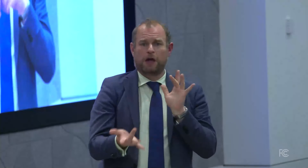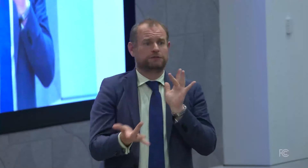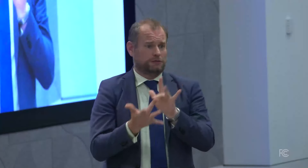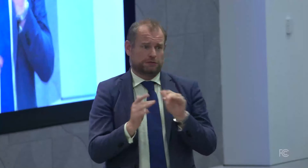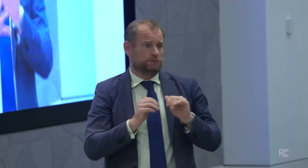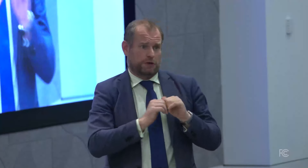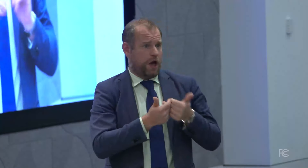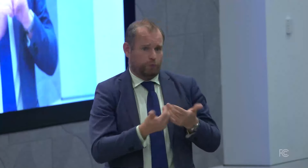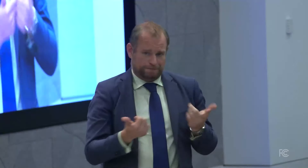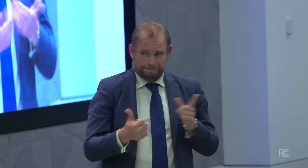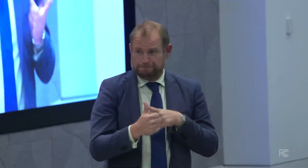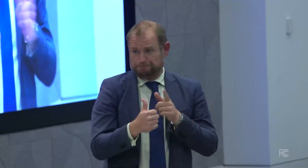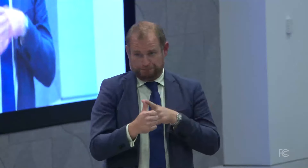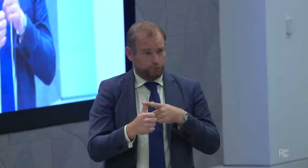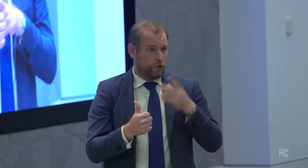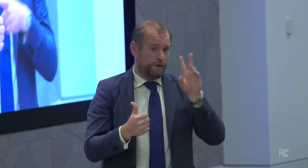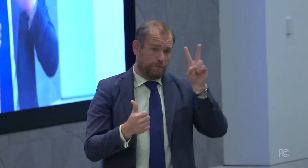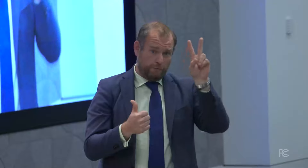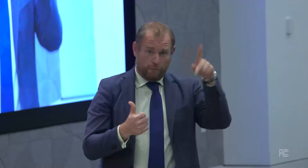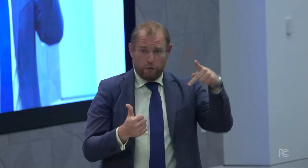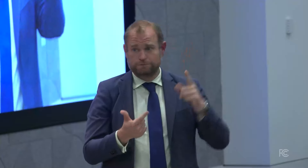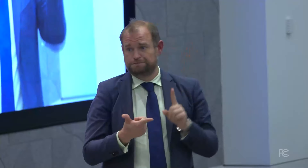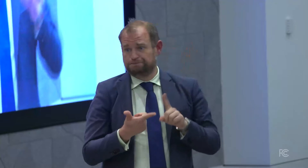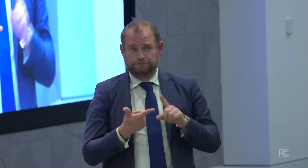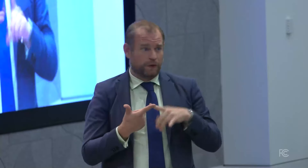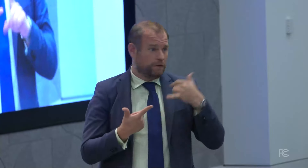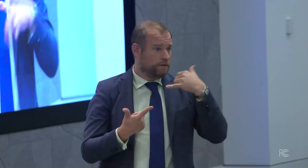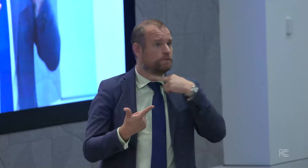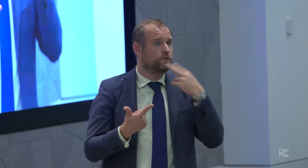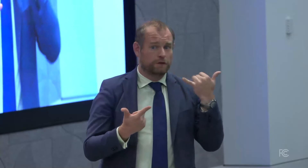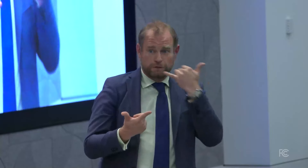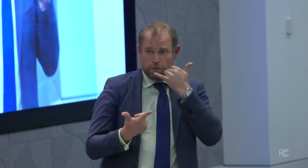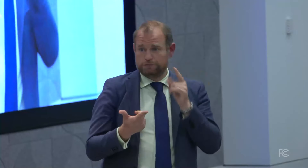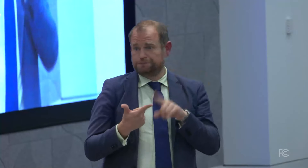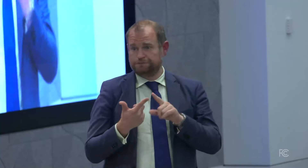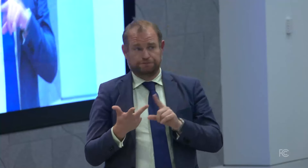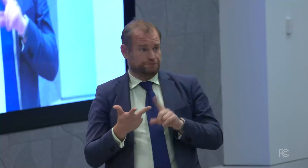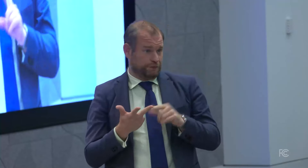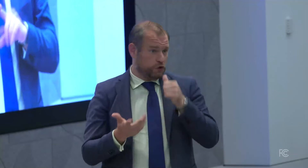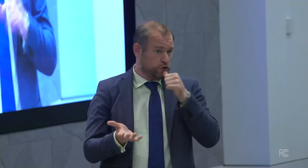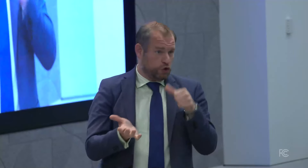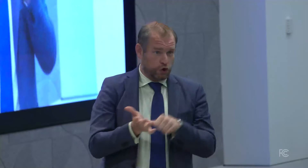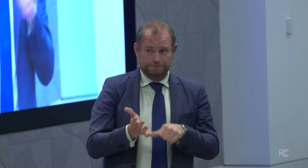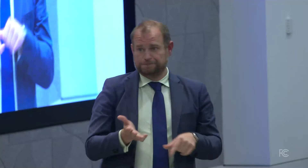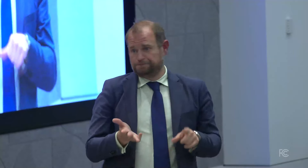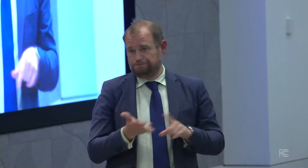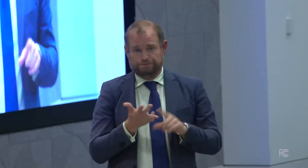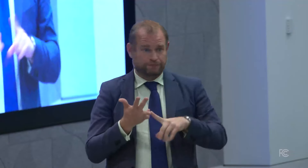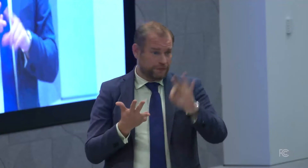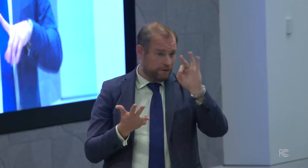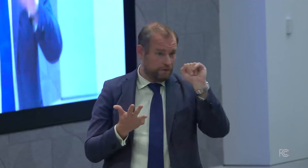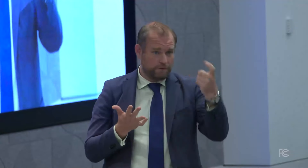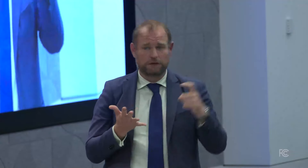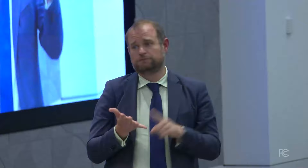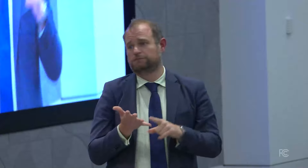COMES INTO US AT THE FCC, WE HAVE A DROP-DOWN MENU. ABOUT HOW THIS PERSON PREFERS TO BE CONTACTED BACK.